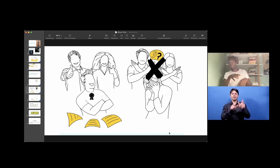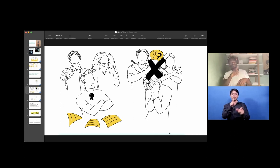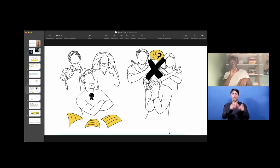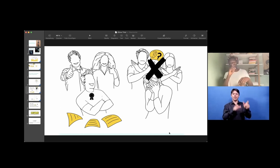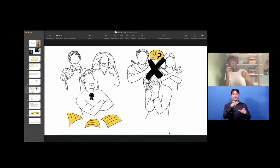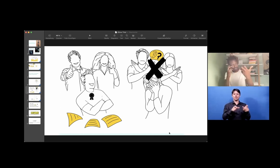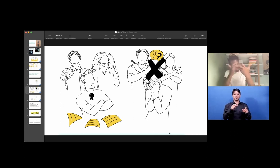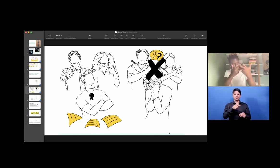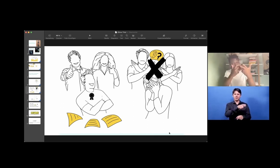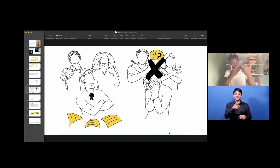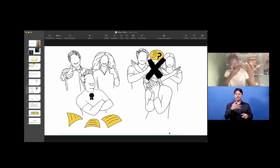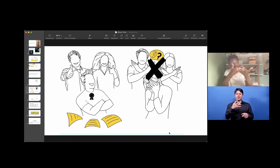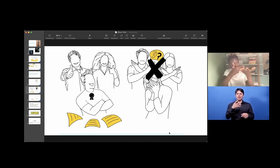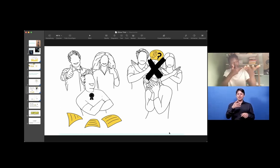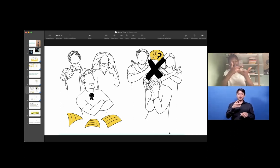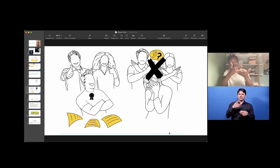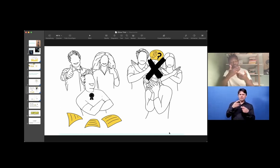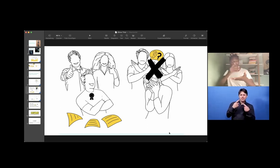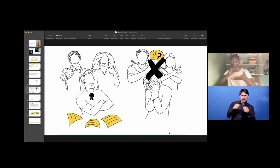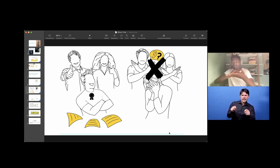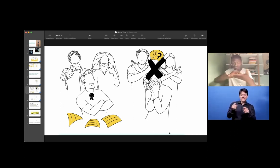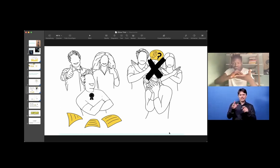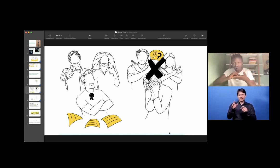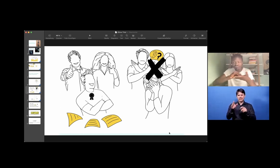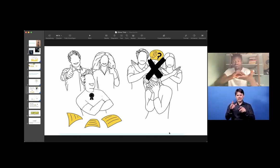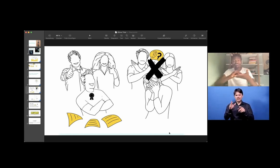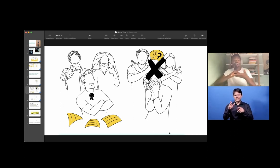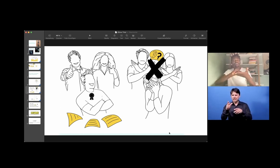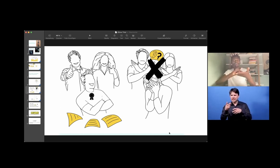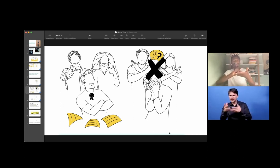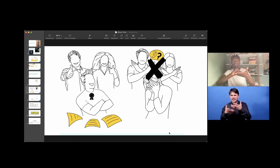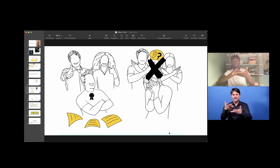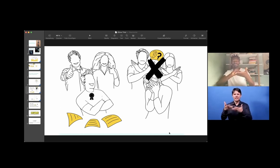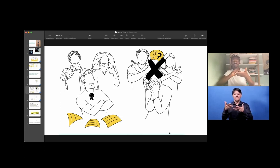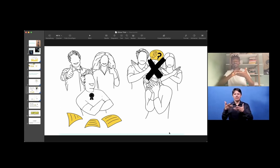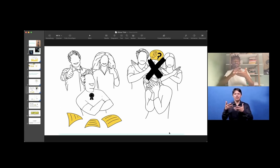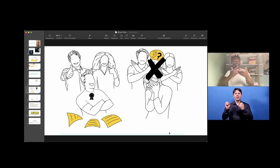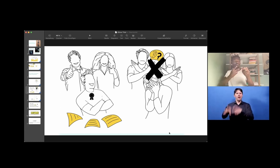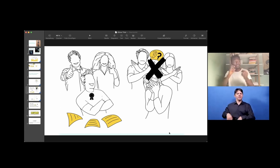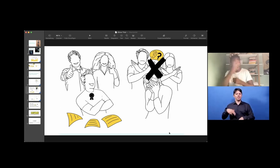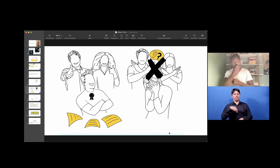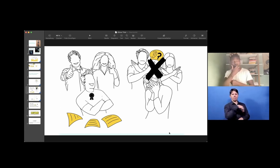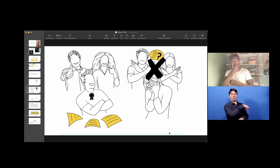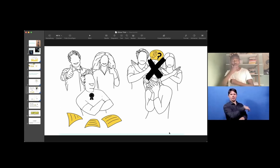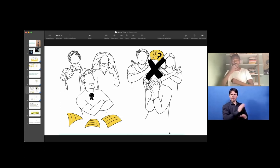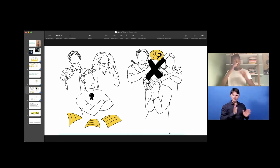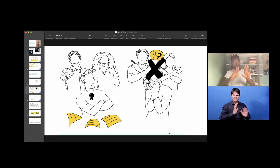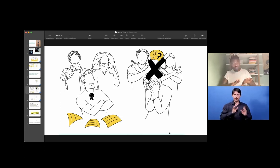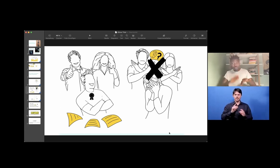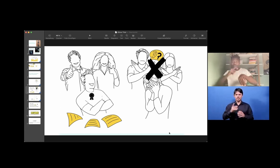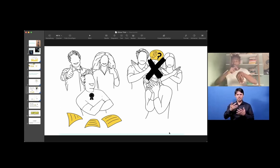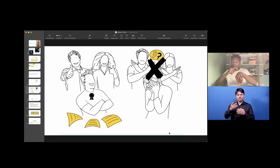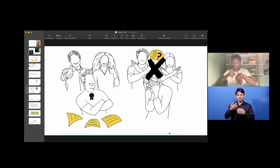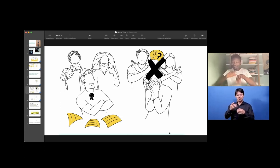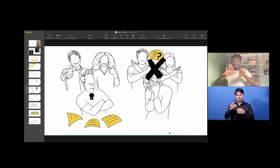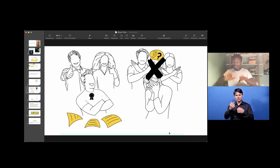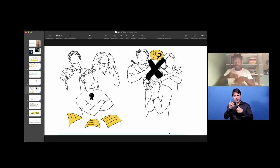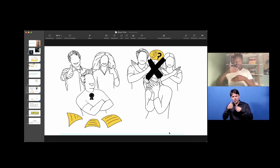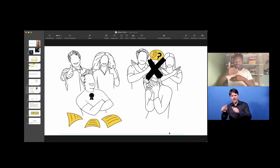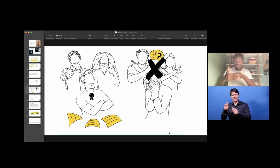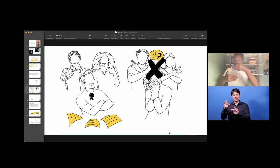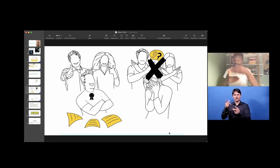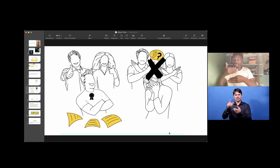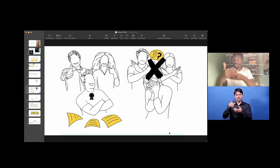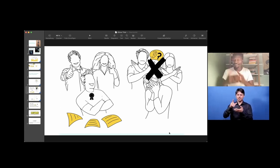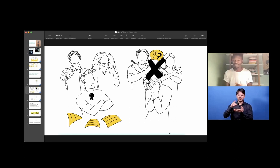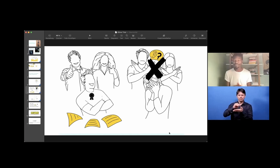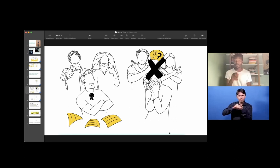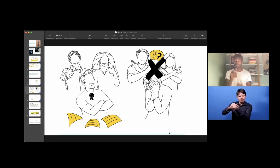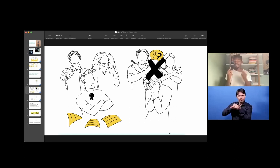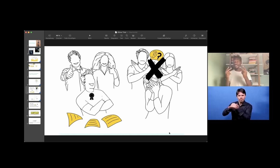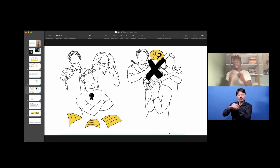They will not be very eager to understand us. However, if they try, they try to understand us, and if we try, it is really...